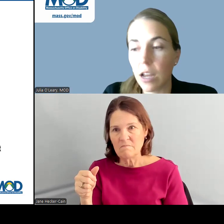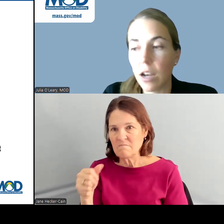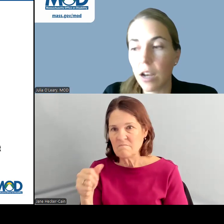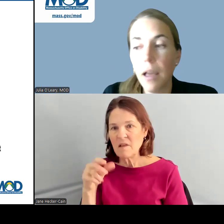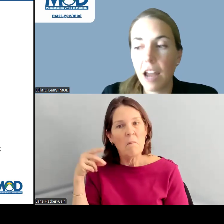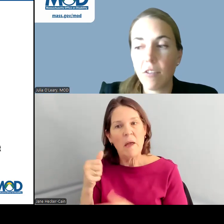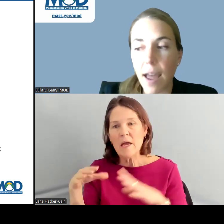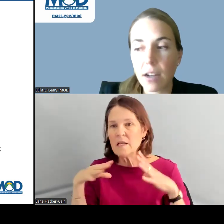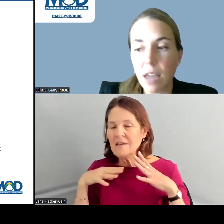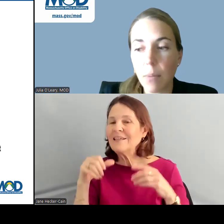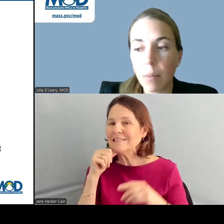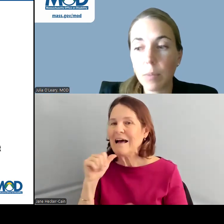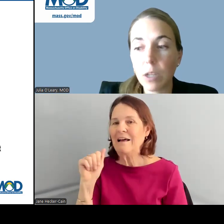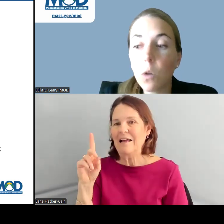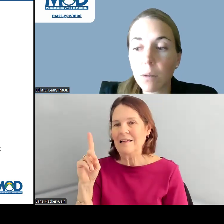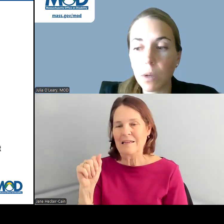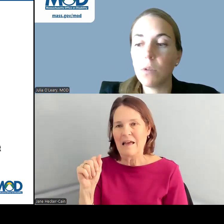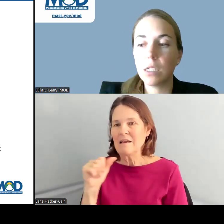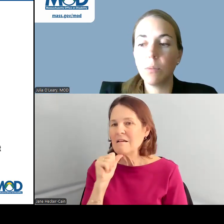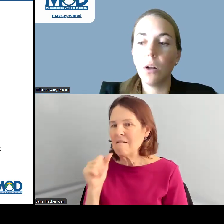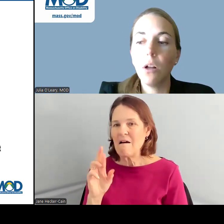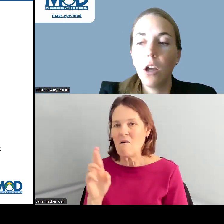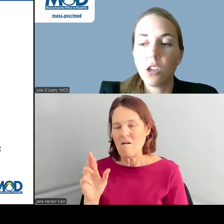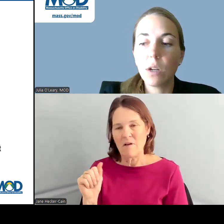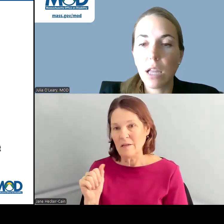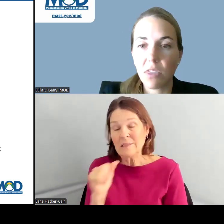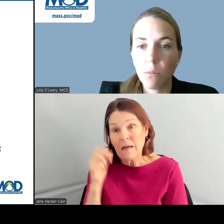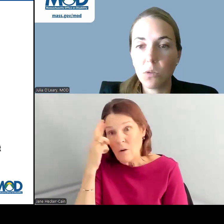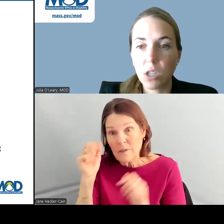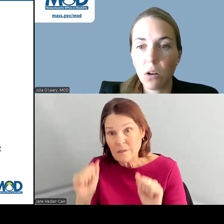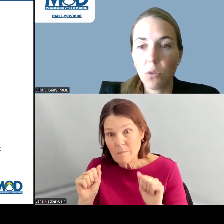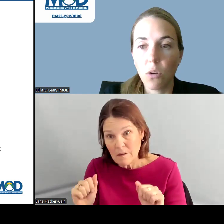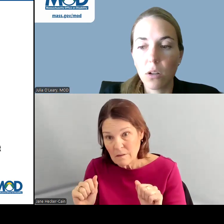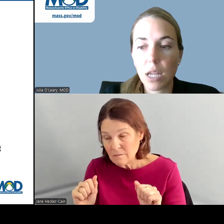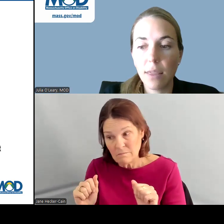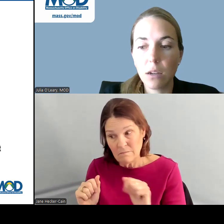You do not need to grant paid leave as an accommodation, and in fact, that probably wouldn't be reasonable.